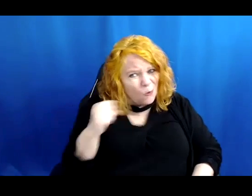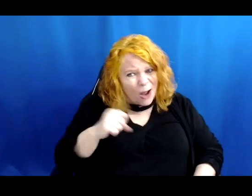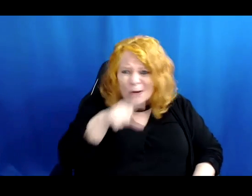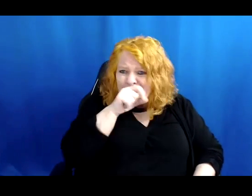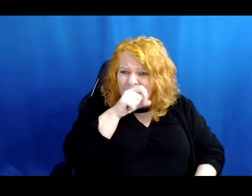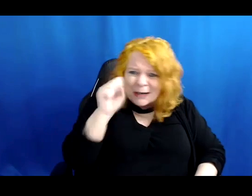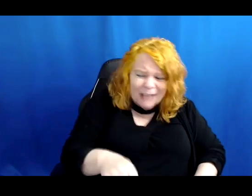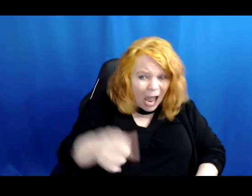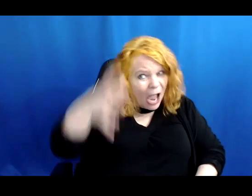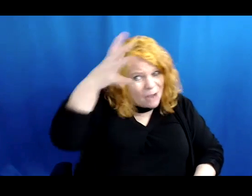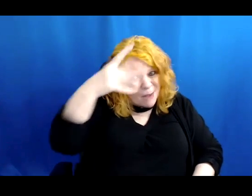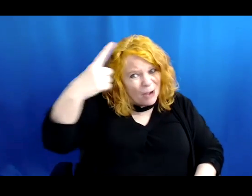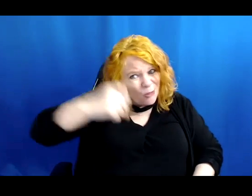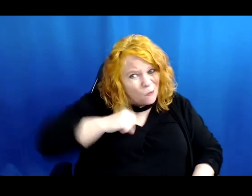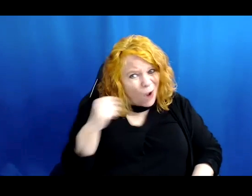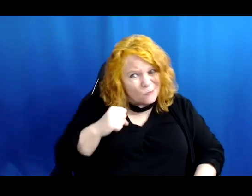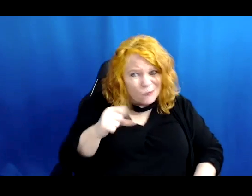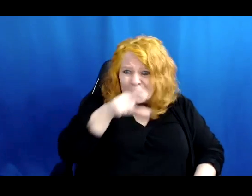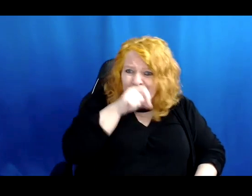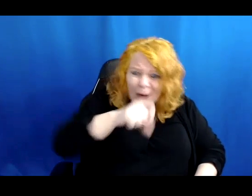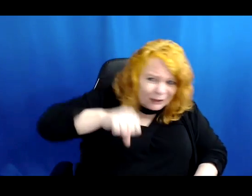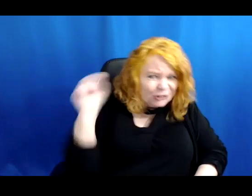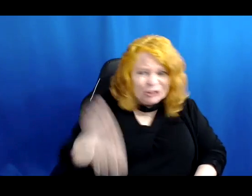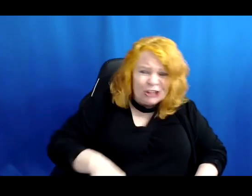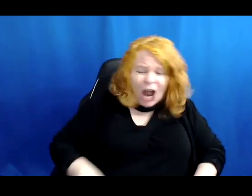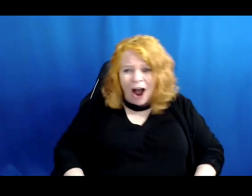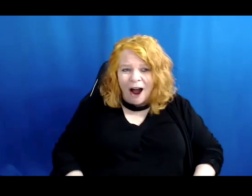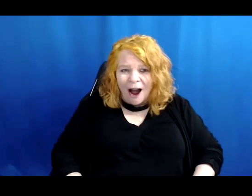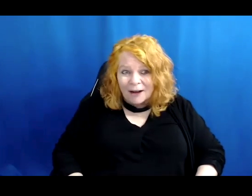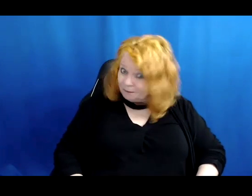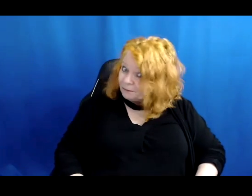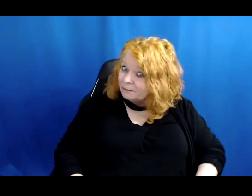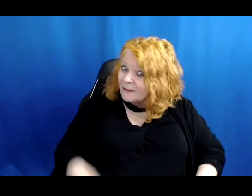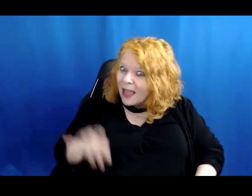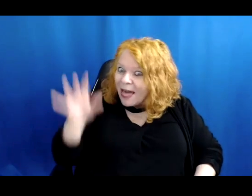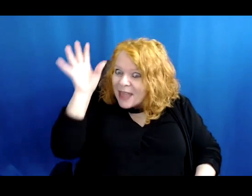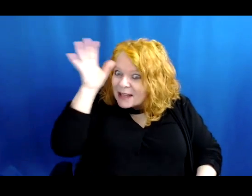I am Papa the One-Winged Parrot.” Papa the One-Winged Parrot has a red face,